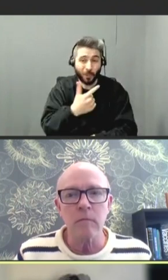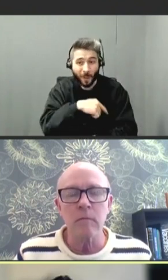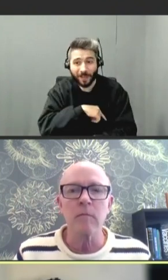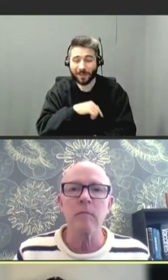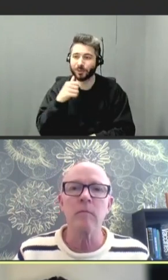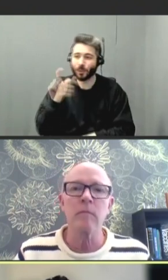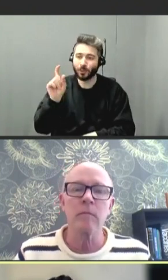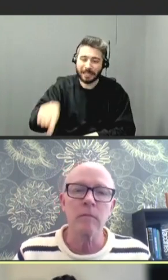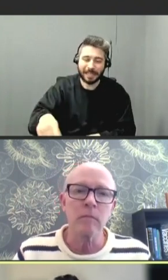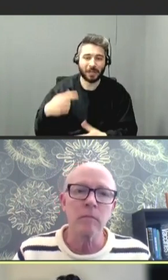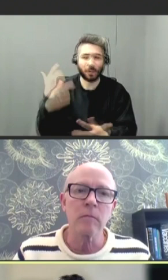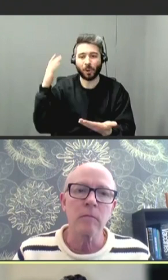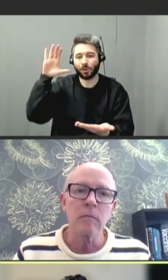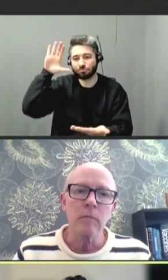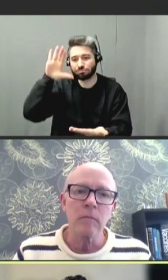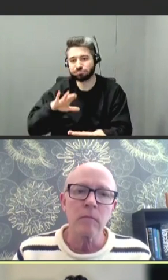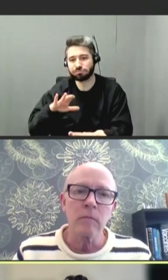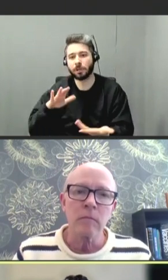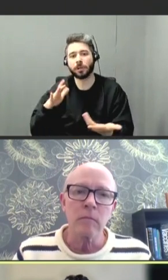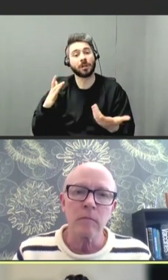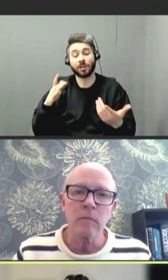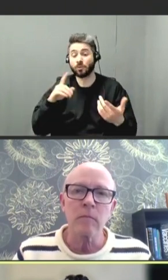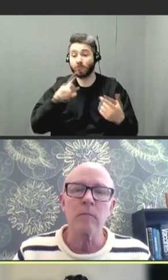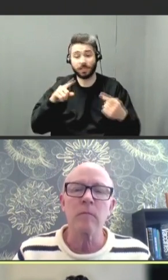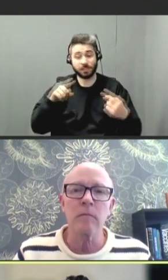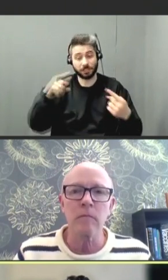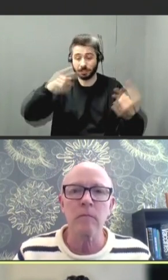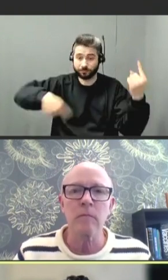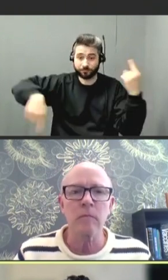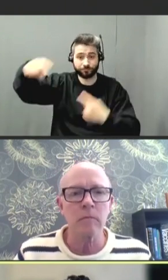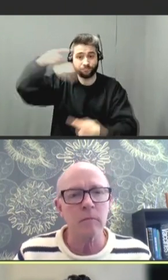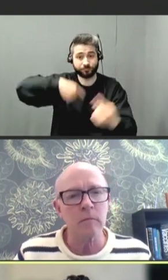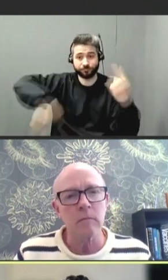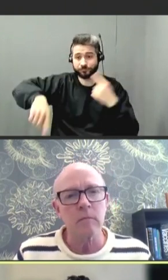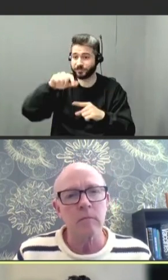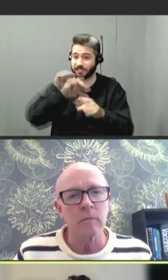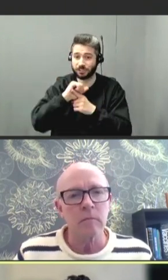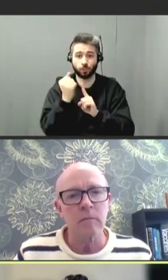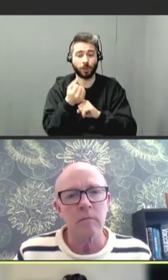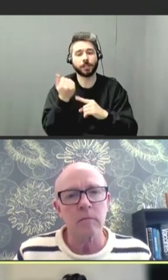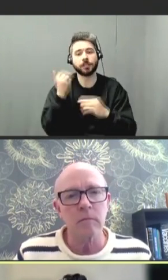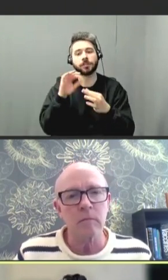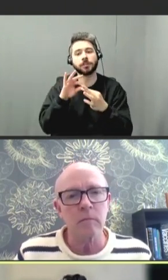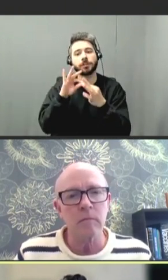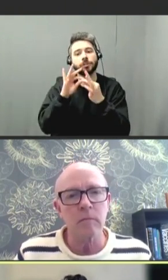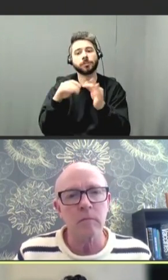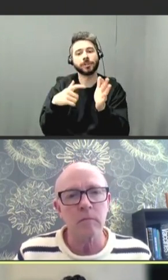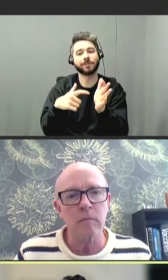"It's slowing down." There was just this runaround situation. So in terms of demand side, I know that